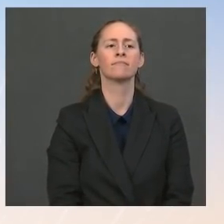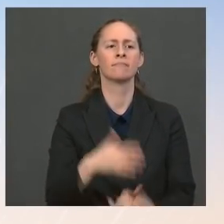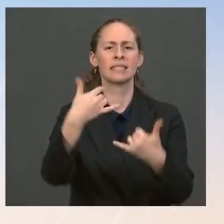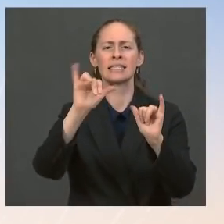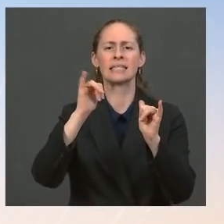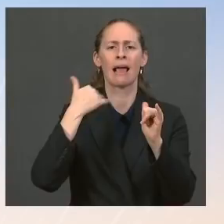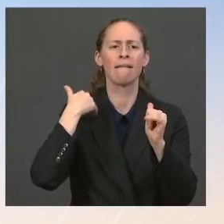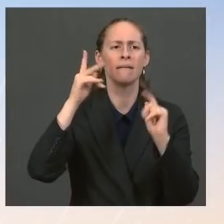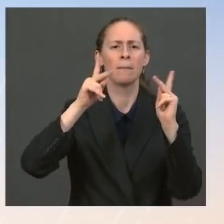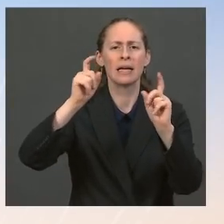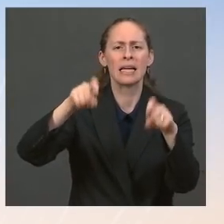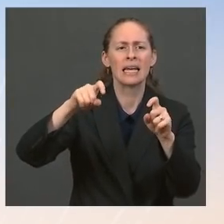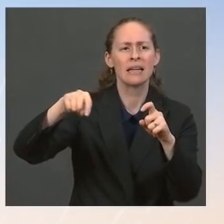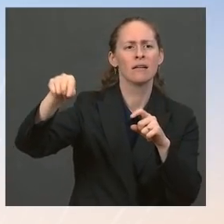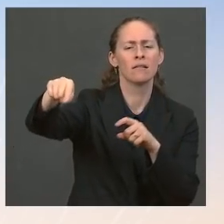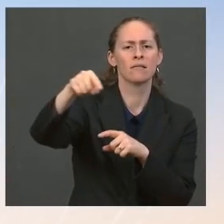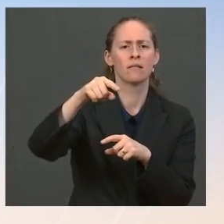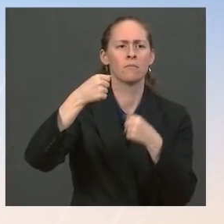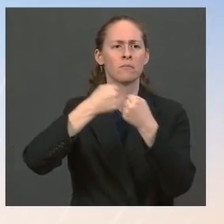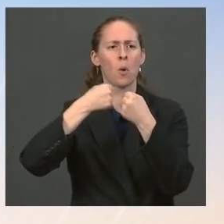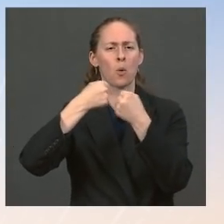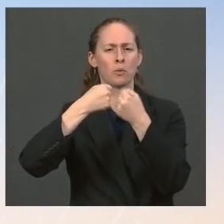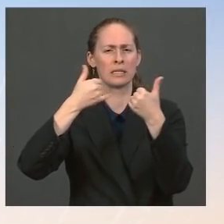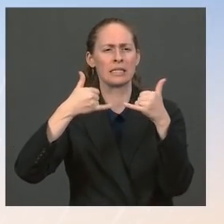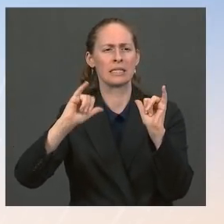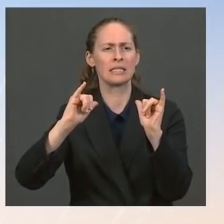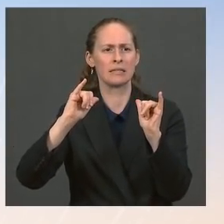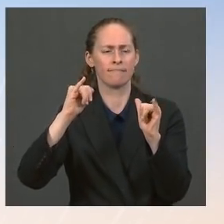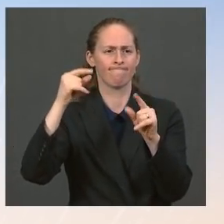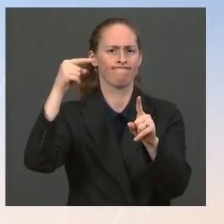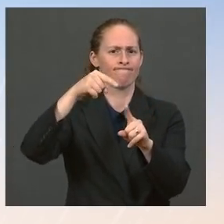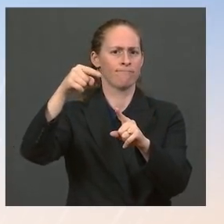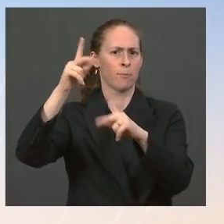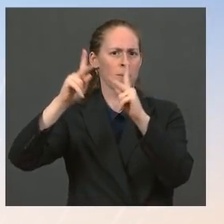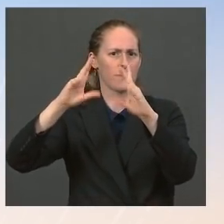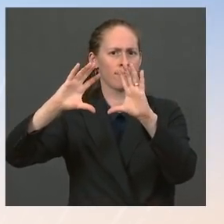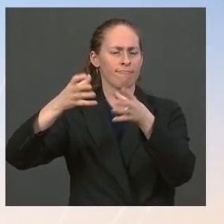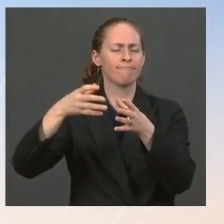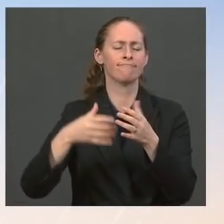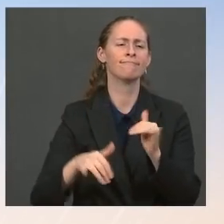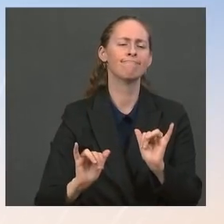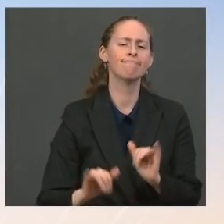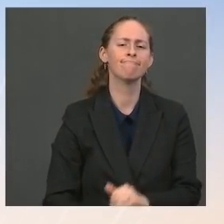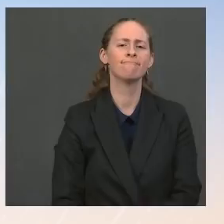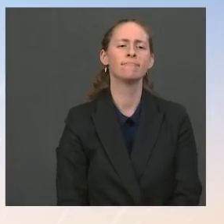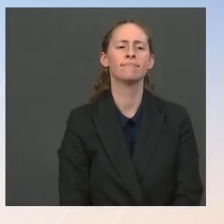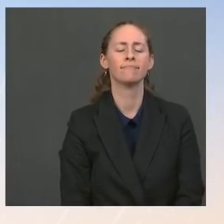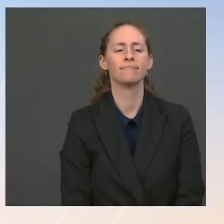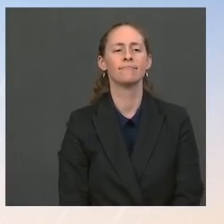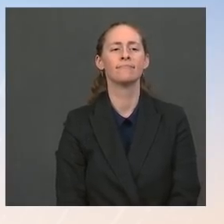with respect to this particular population of individuals. But we're going to be taking a look at this.